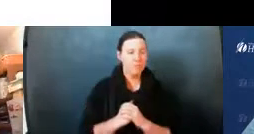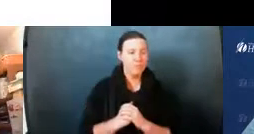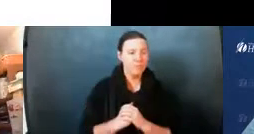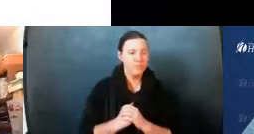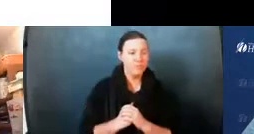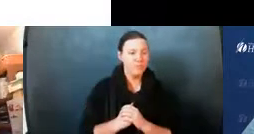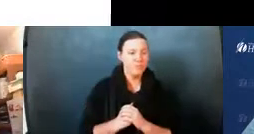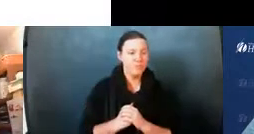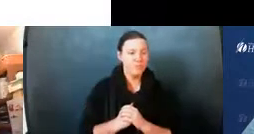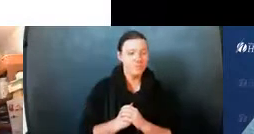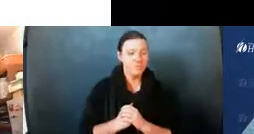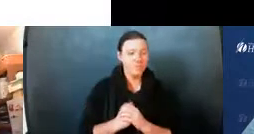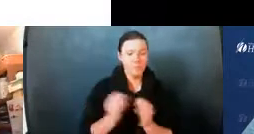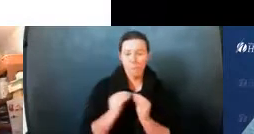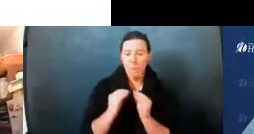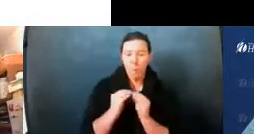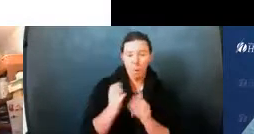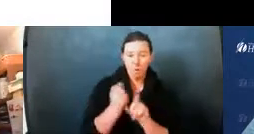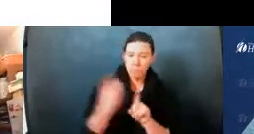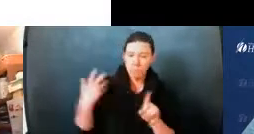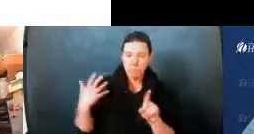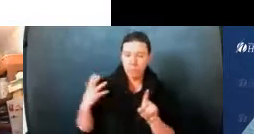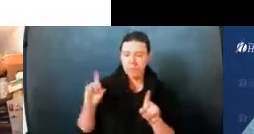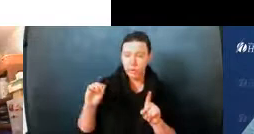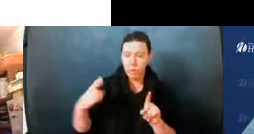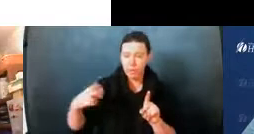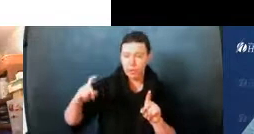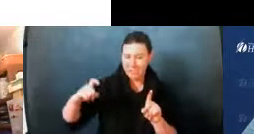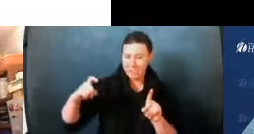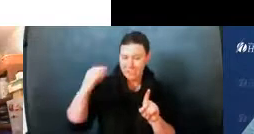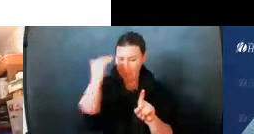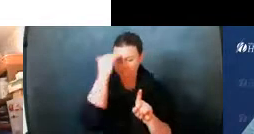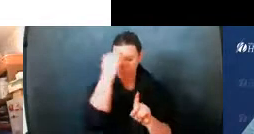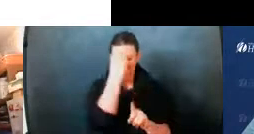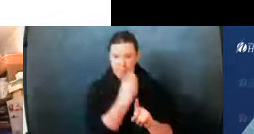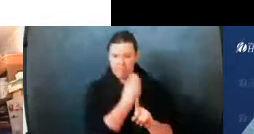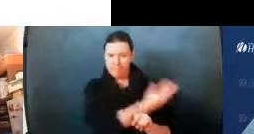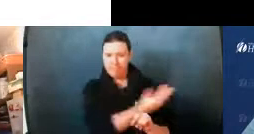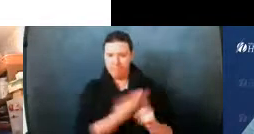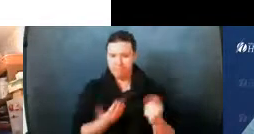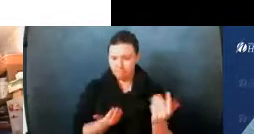And so if any folks, I see some hands up already. And so I don't know who might be gauging,